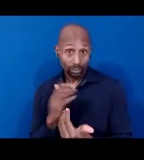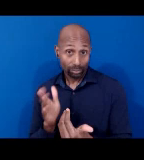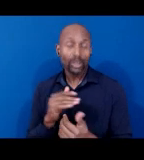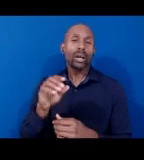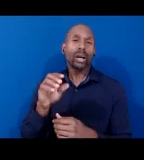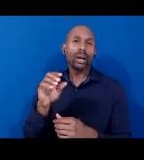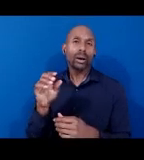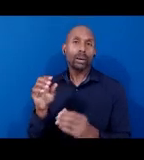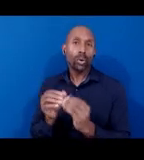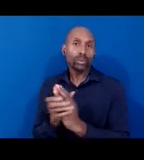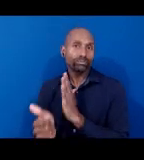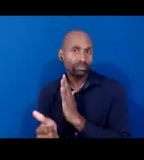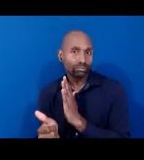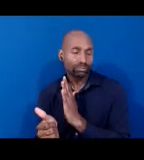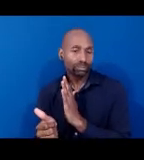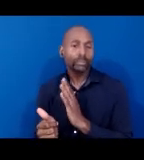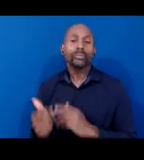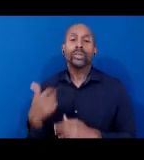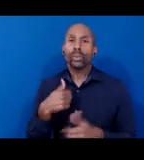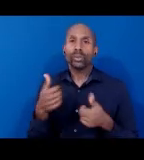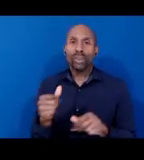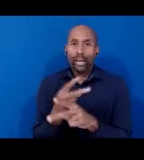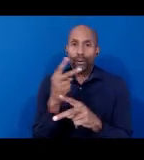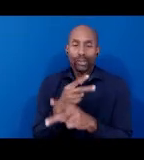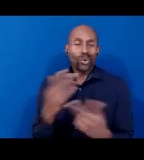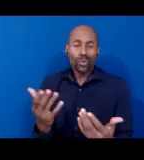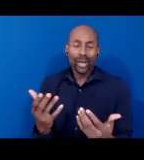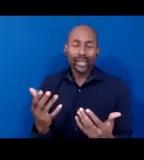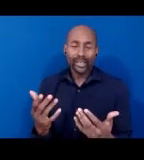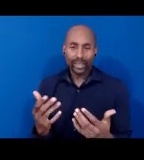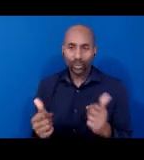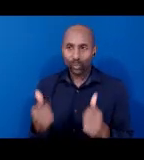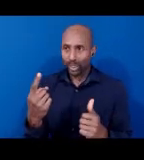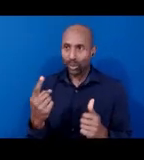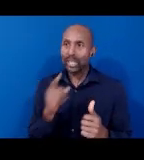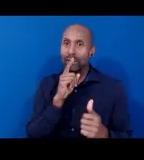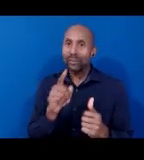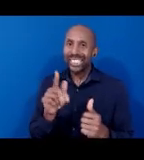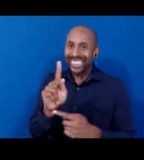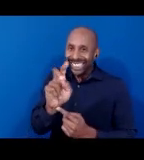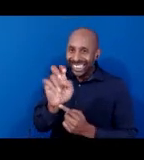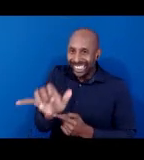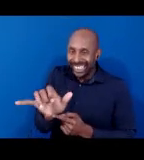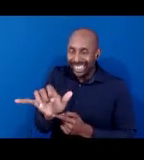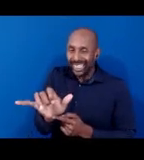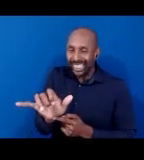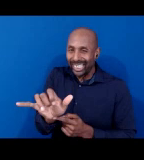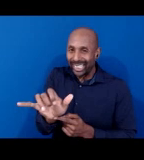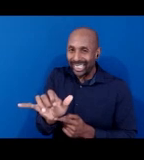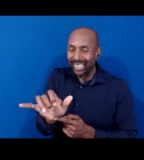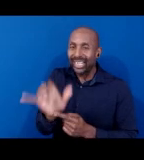of figure out what is like the one to identify the ones that were a little bit had a little bit more impact.